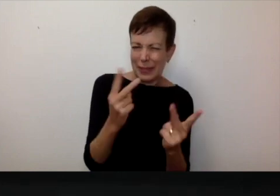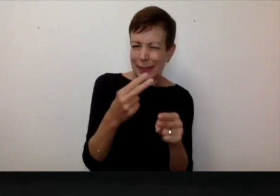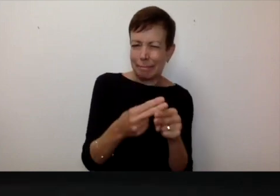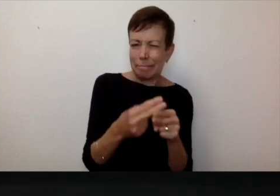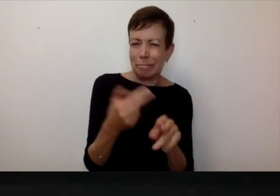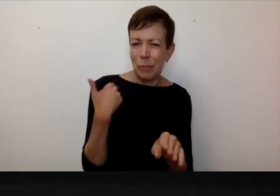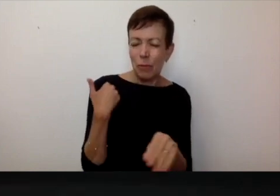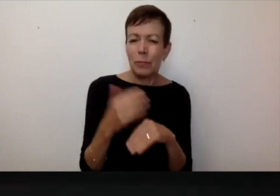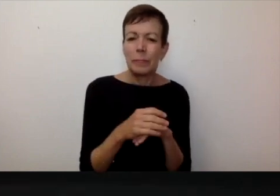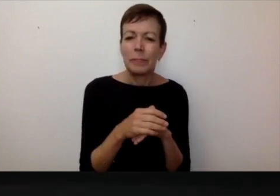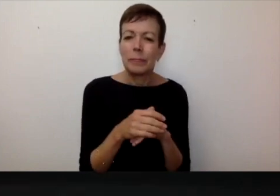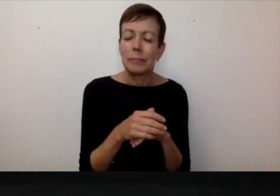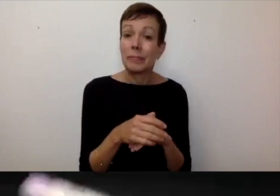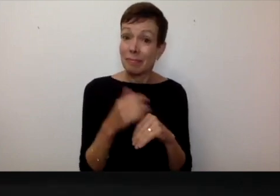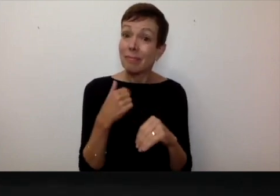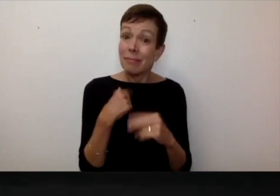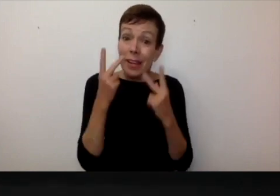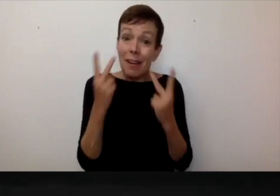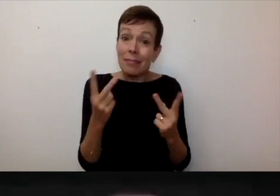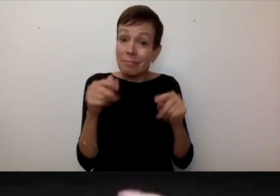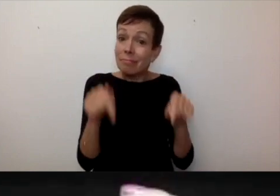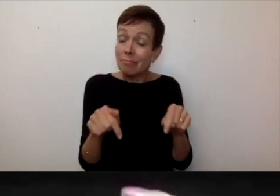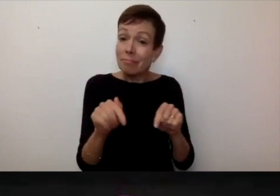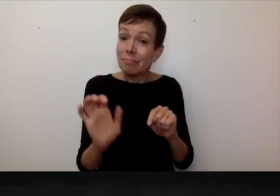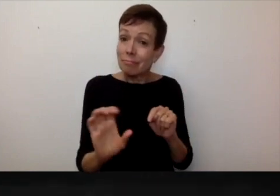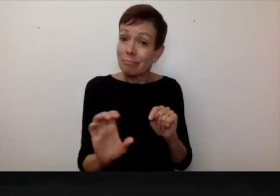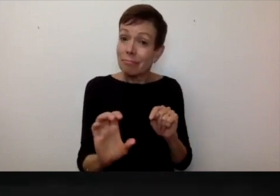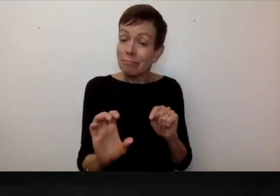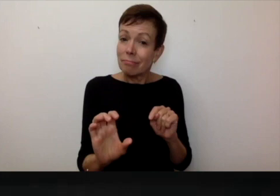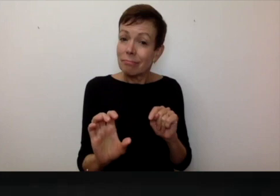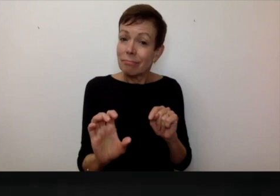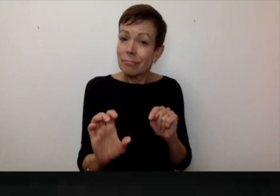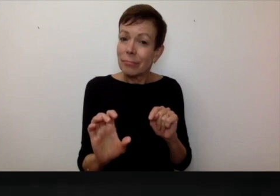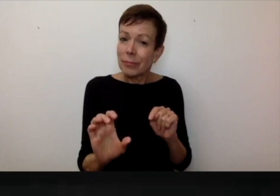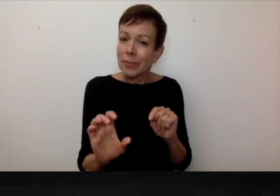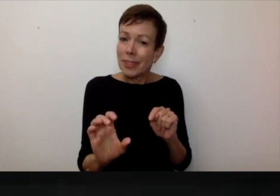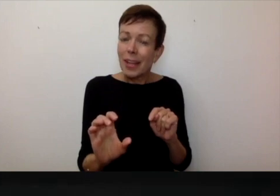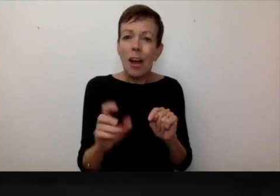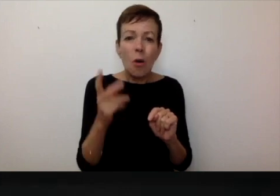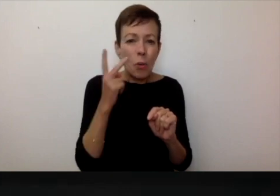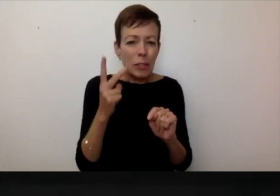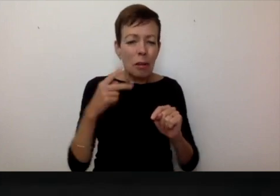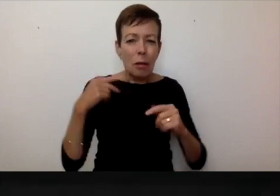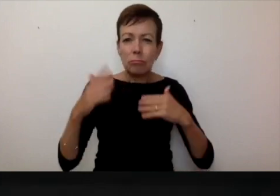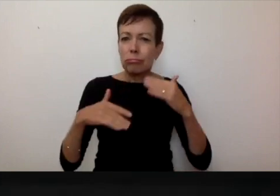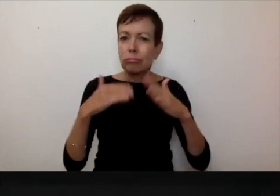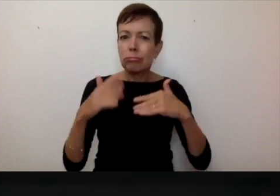we saw just kind of acceleration and elevation of the work of these artists many of them